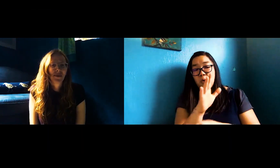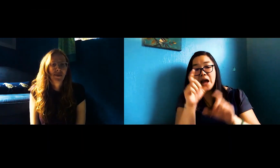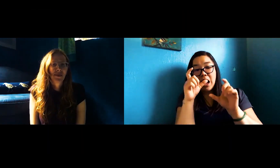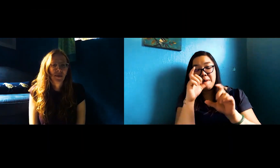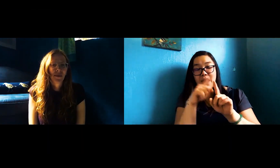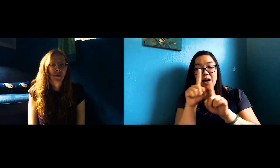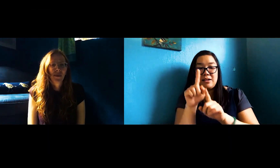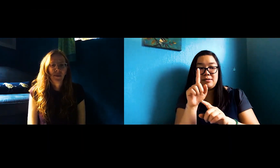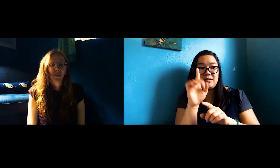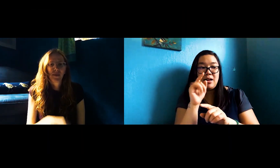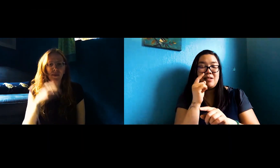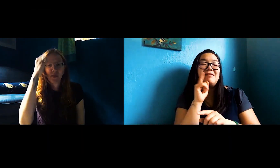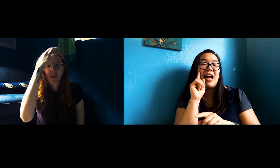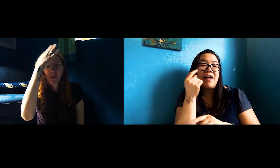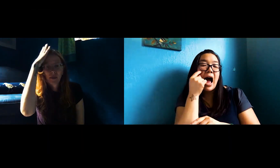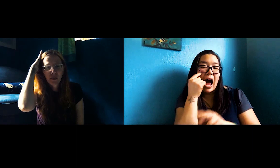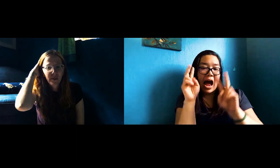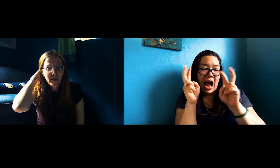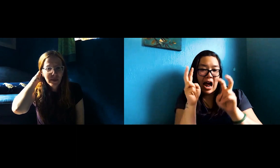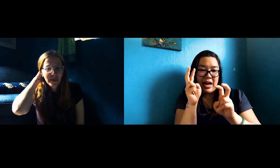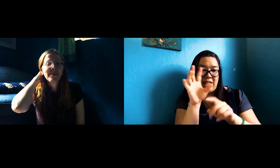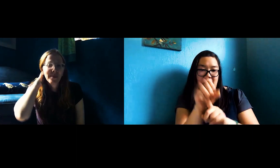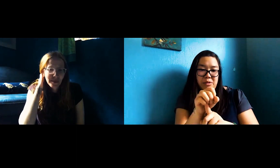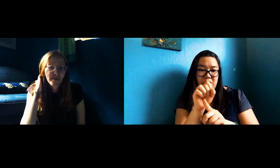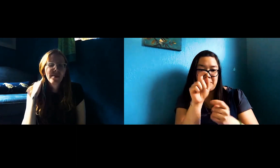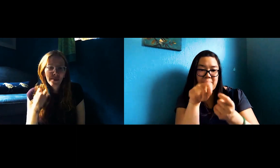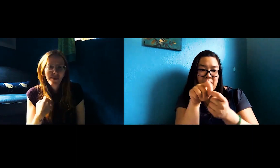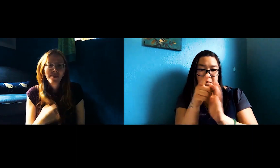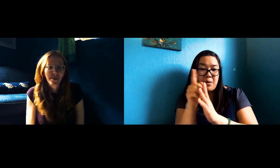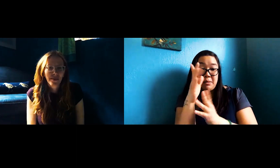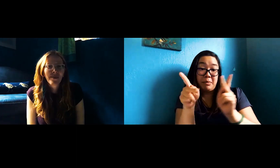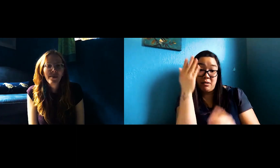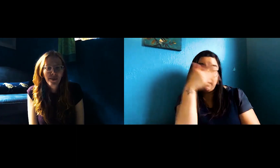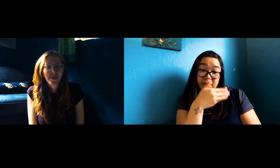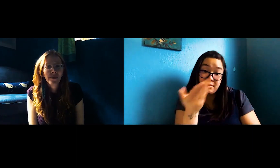And using the camera as a deaf eye so to speak, to capture specific moments